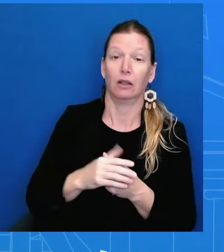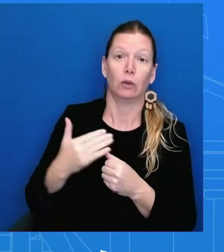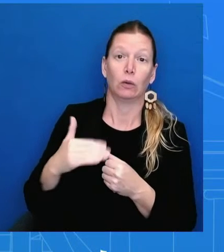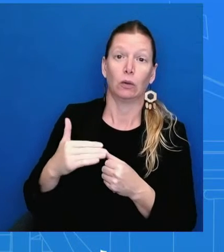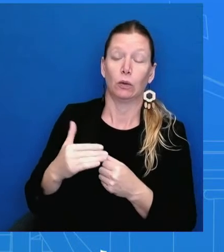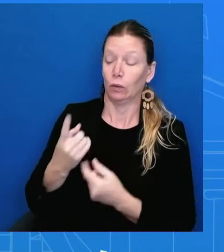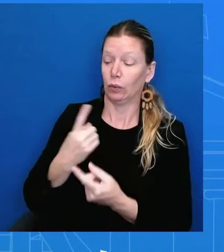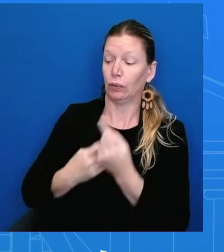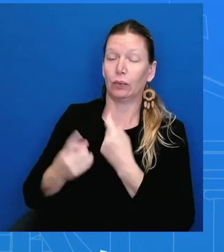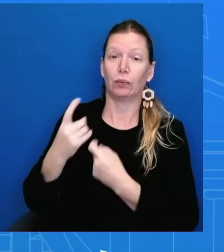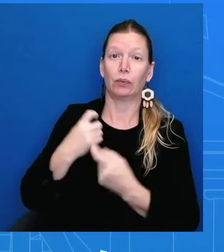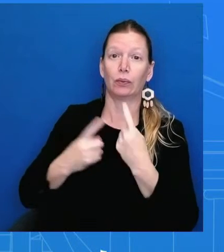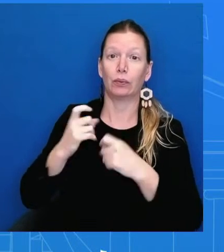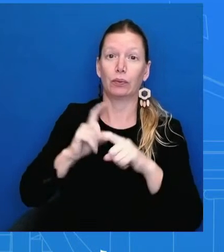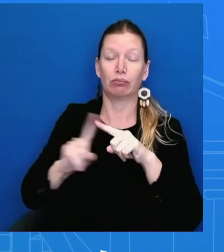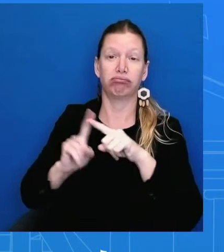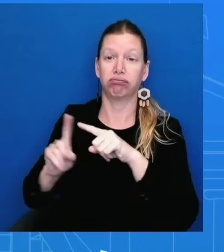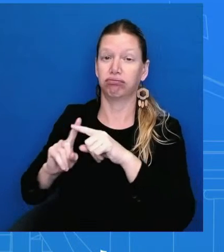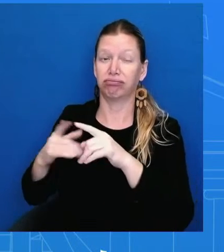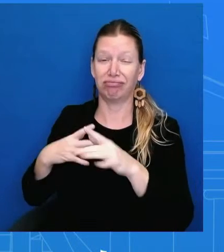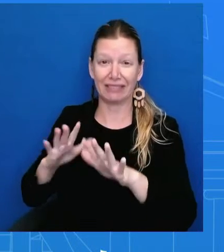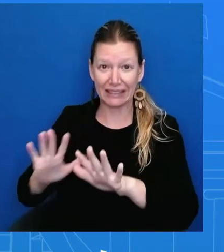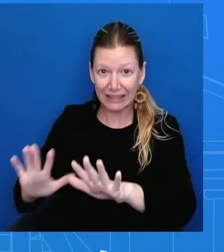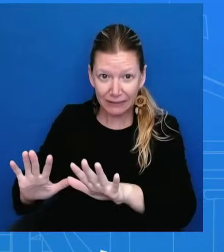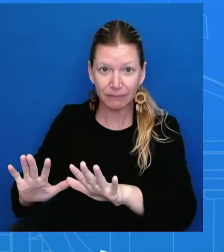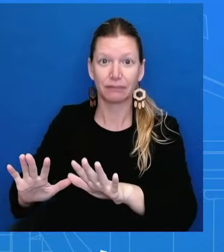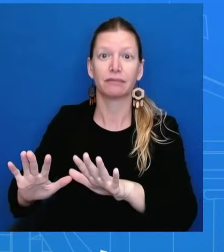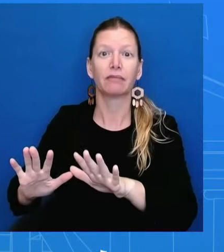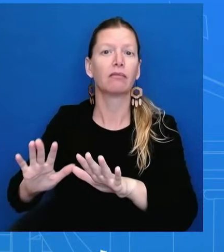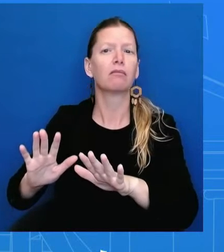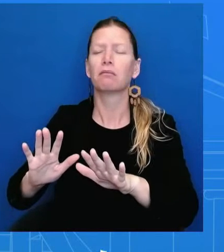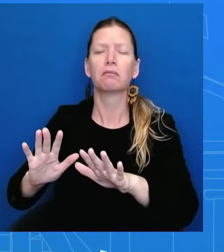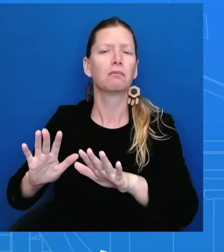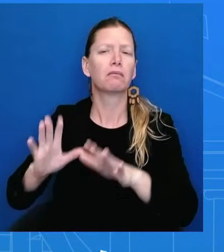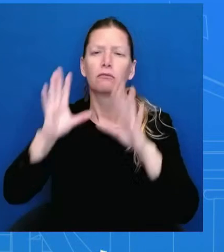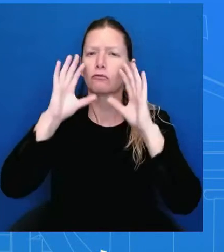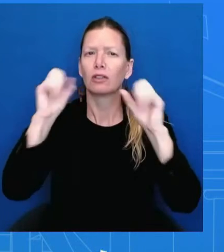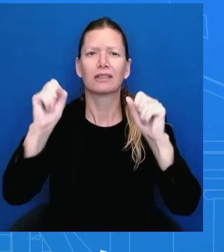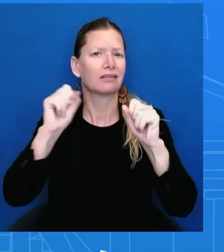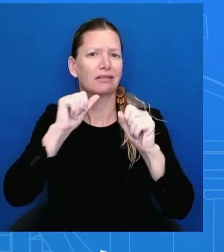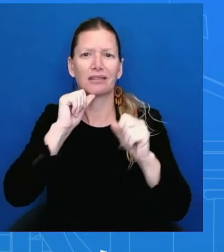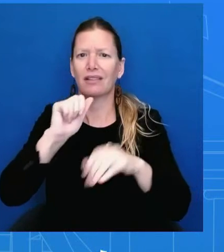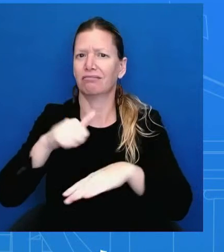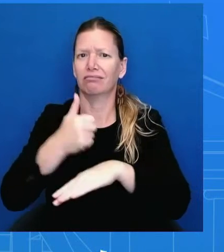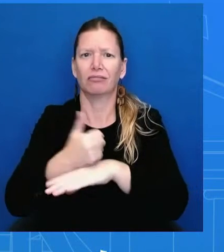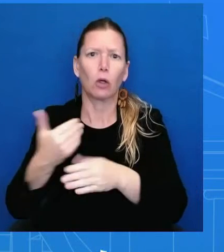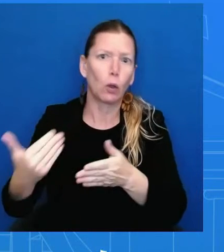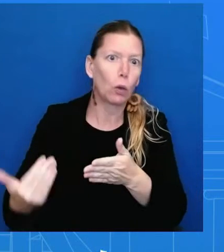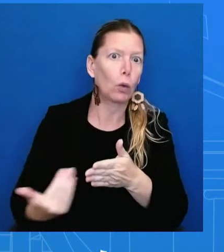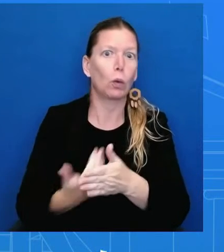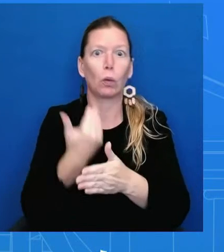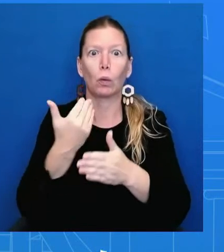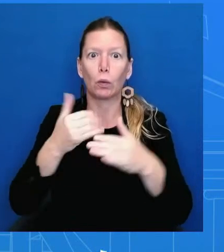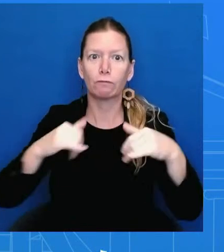or a new level of GDP spending on defense here at this summit. The goal is 2 percent.